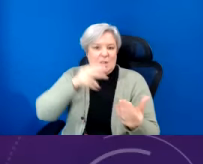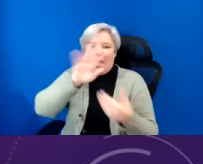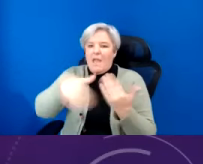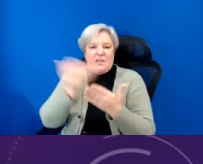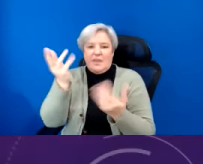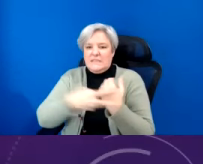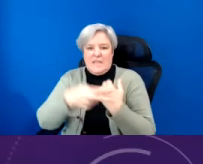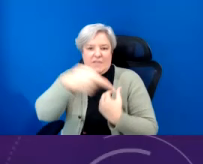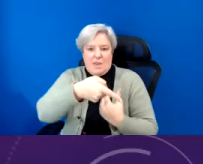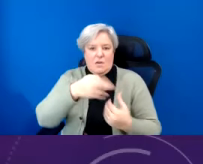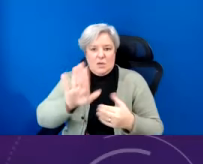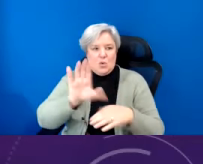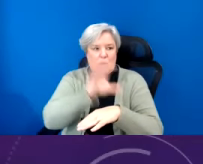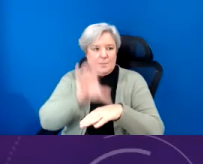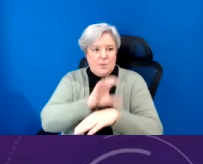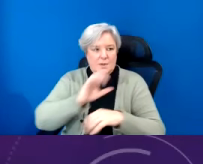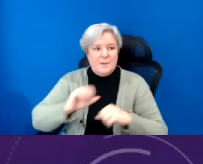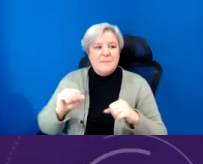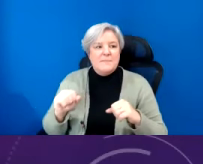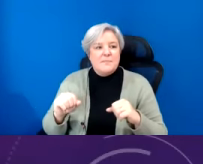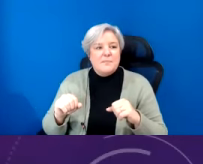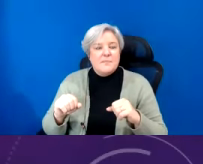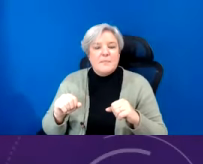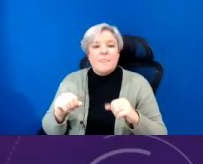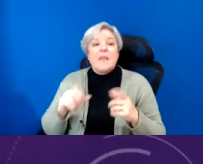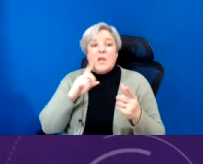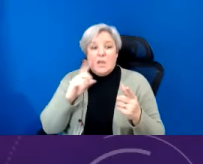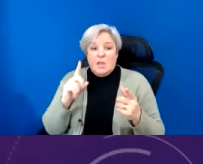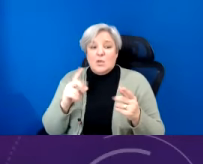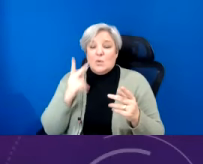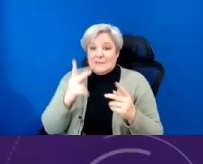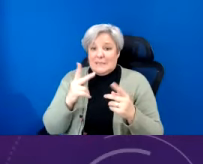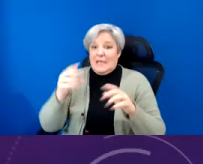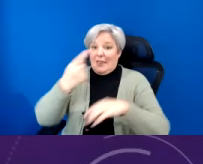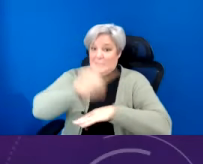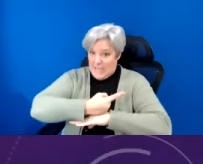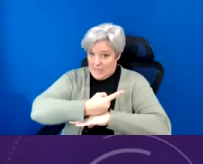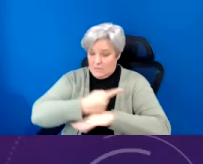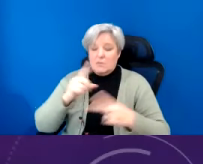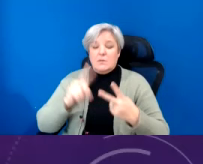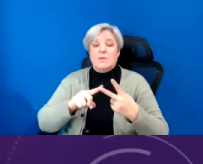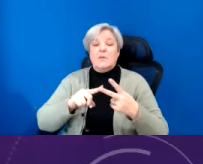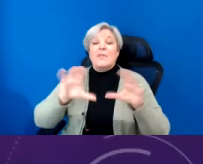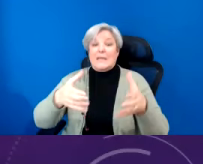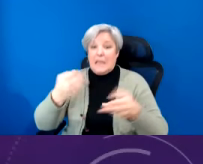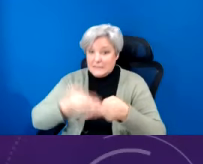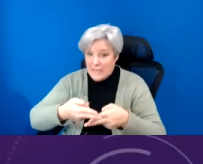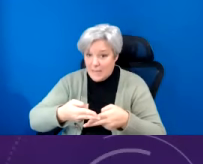And so you want to look for the export file. It will have the date, the course name and it's going to end